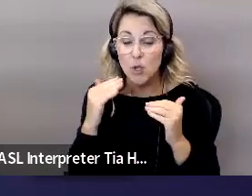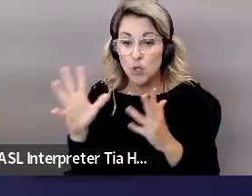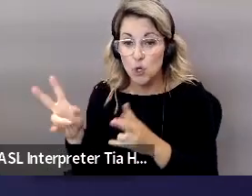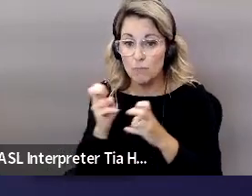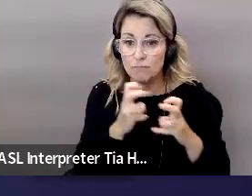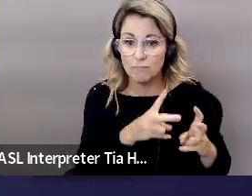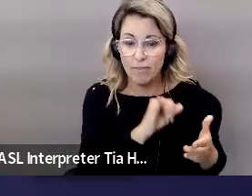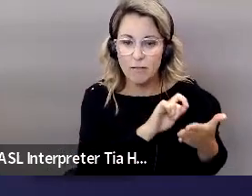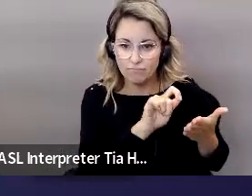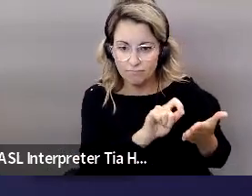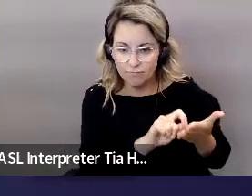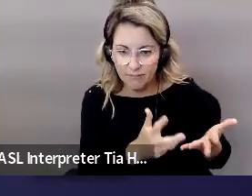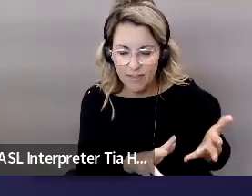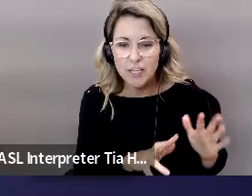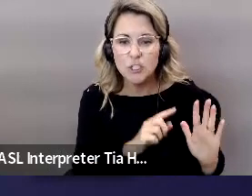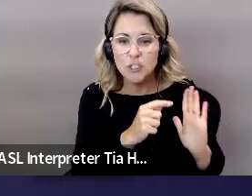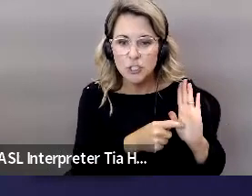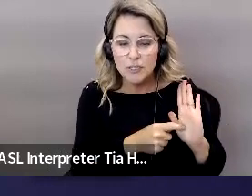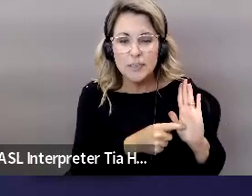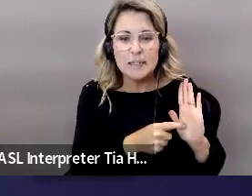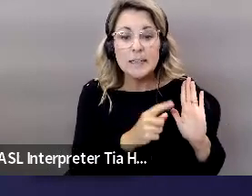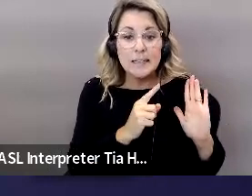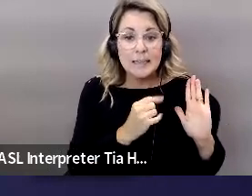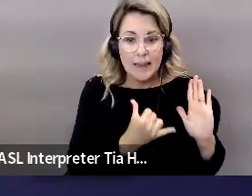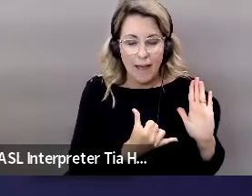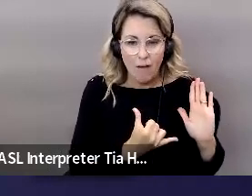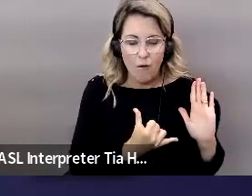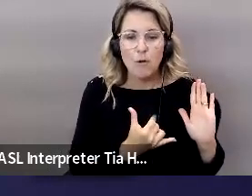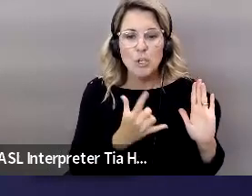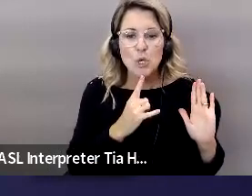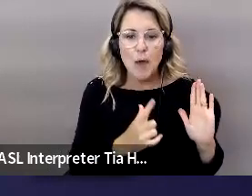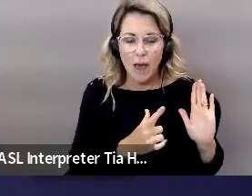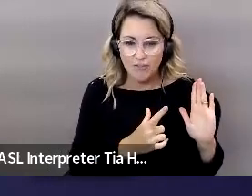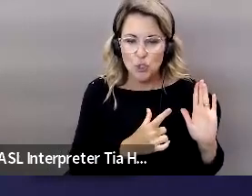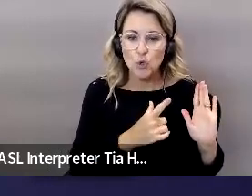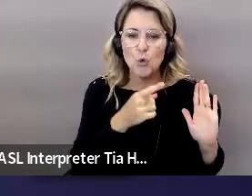of the phenomenon is then you go about making your point. Then, you throw in the things like,